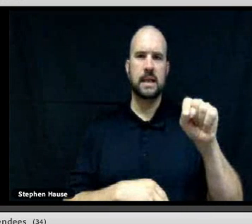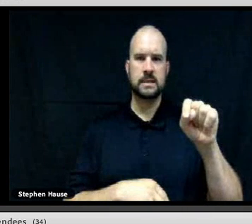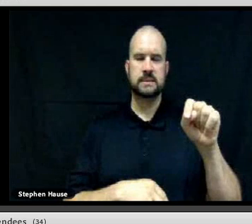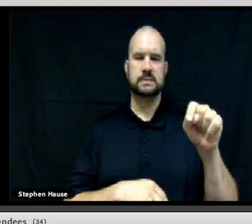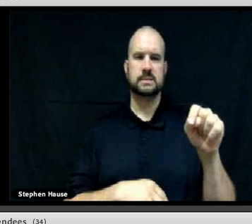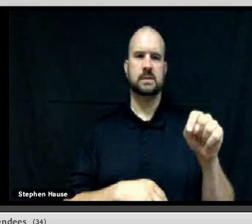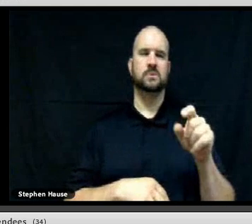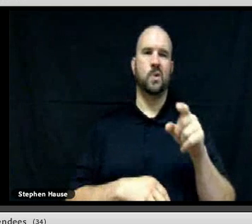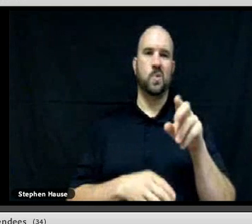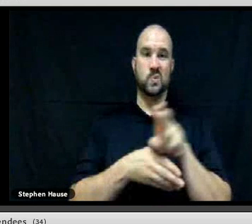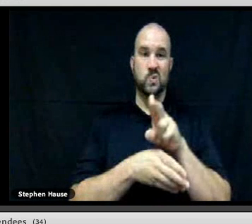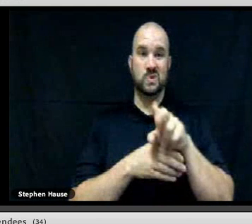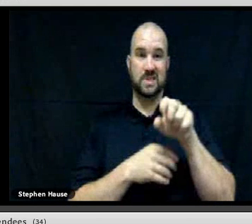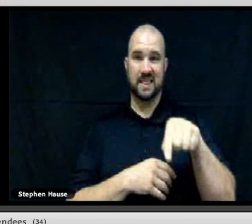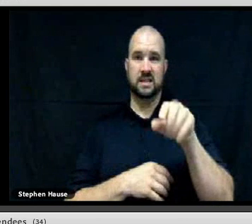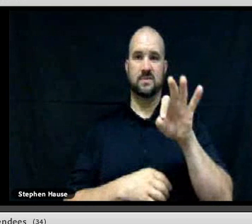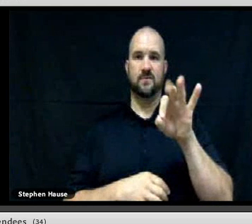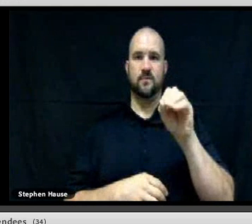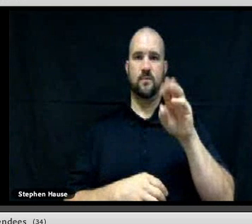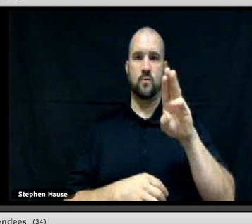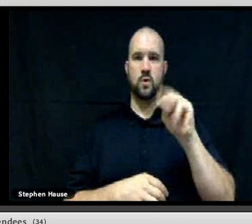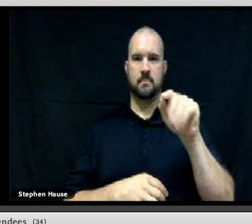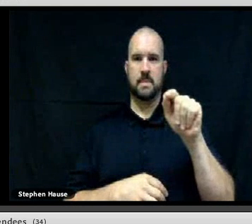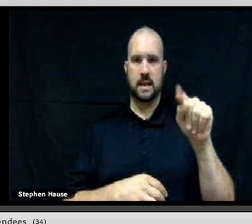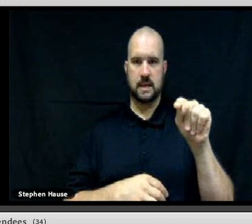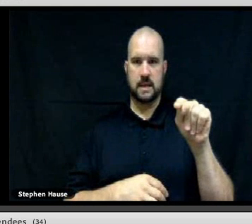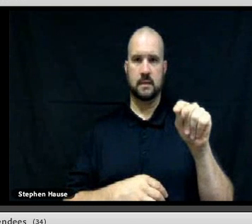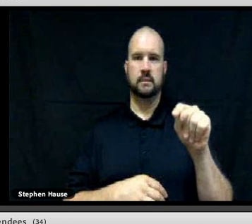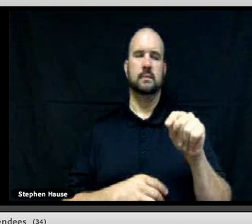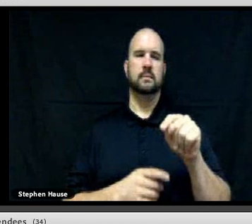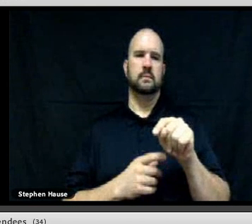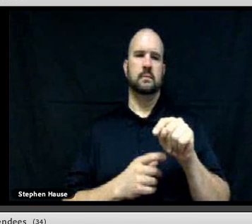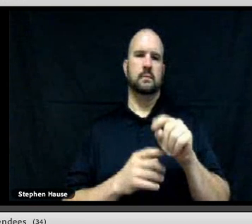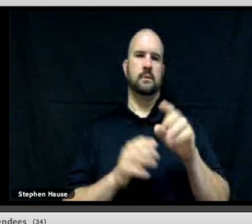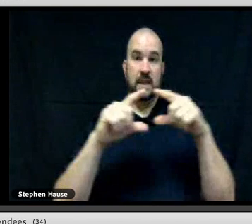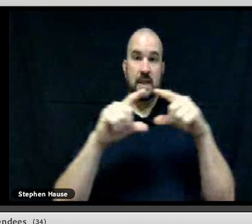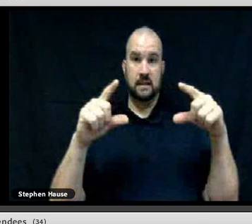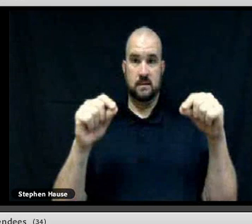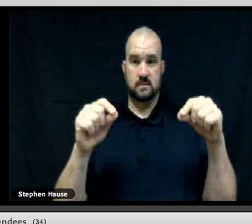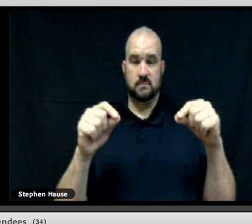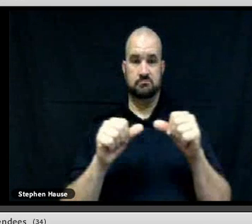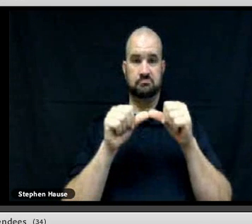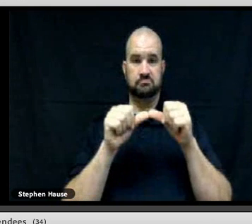and using it for the actual object rather than the digital representation of the object